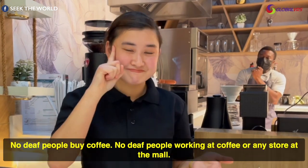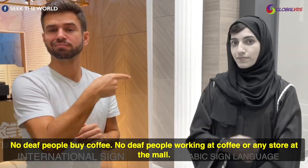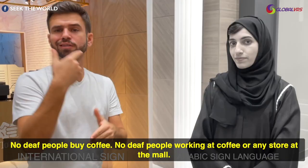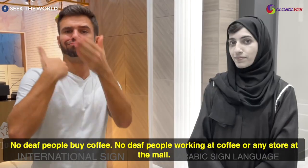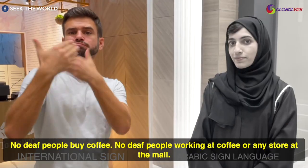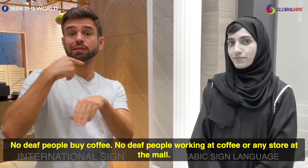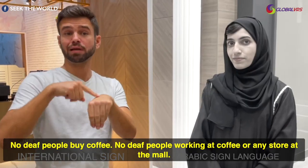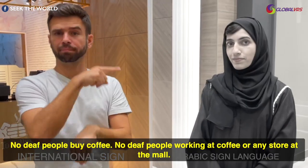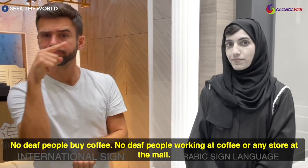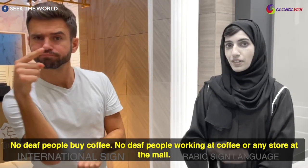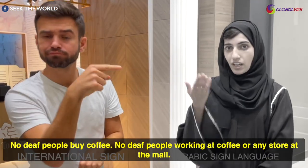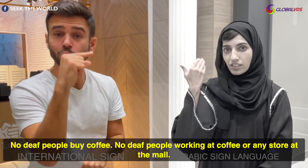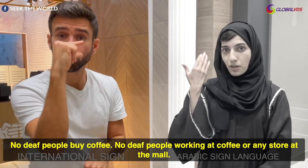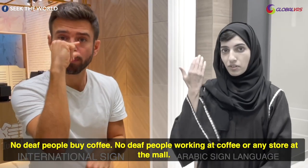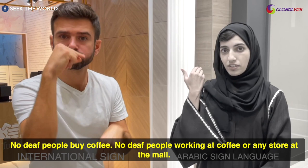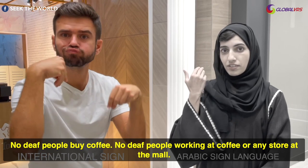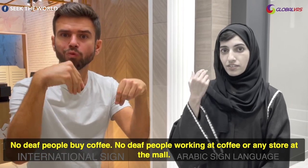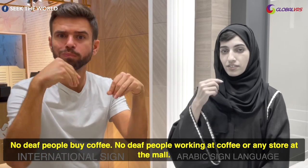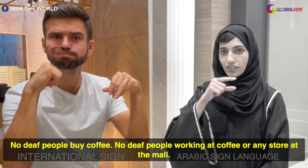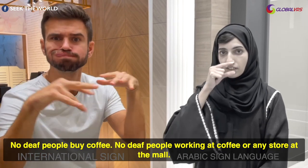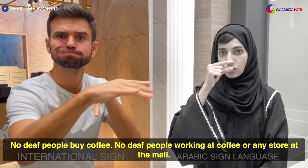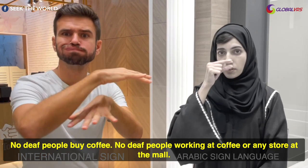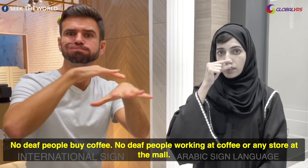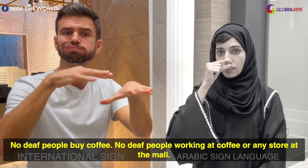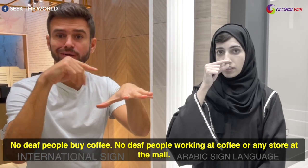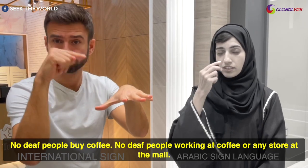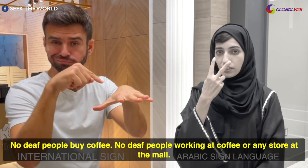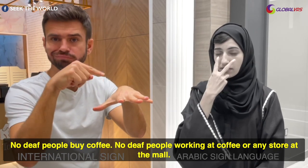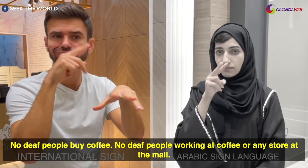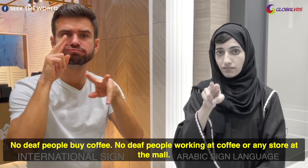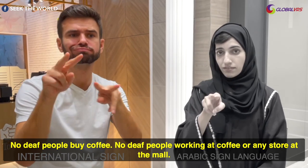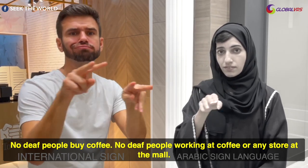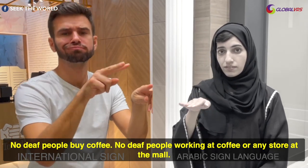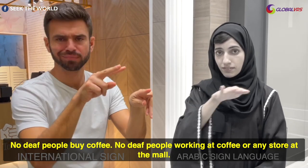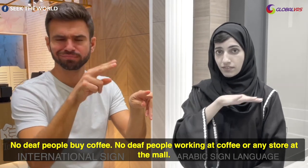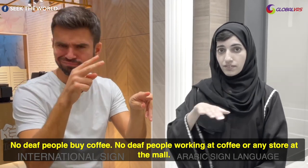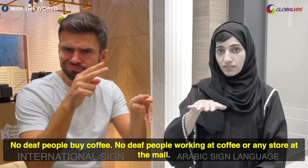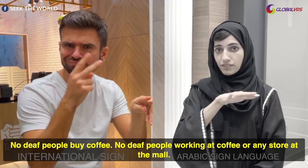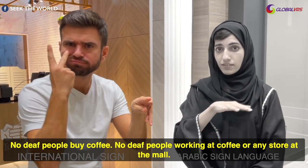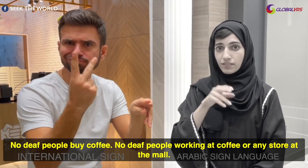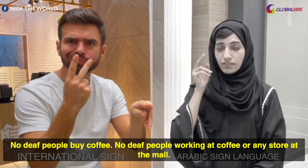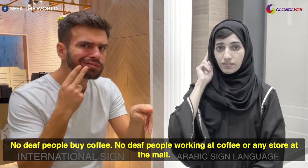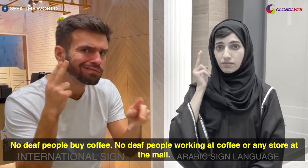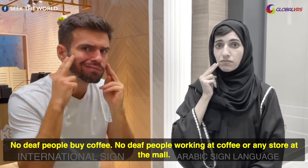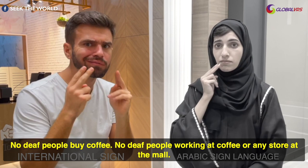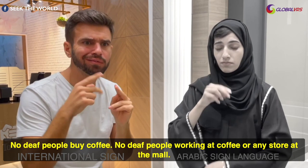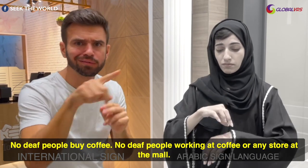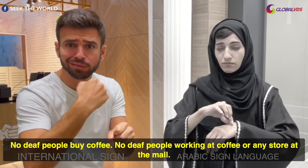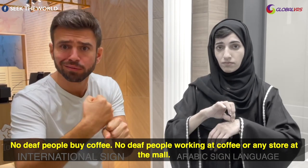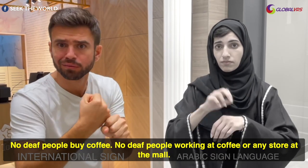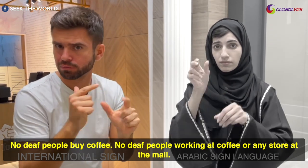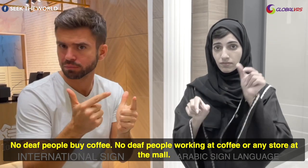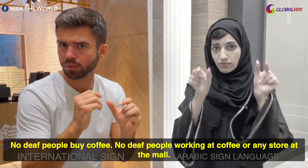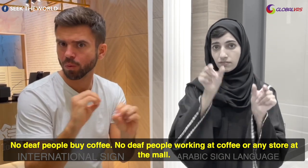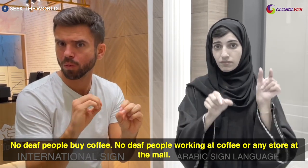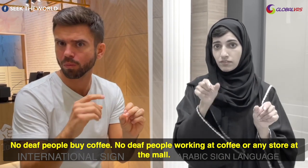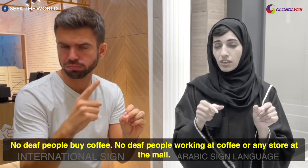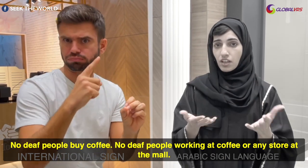No deaf people buy coffee. No deaf people working at coffee or any store at the mall.